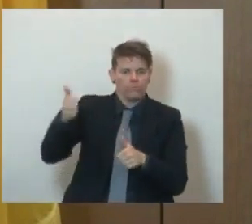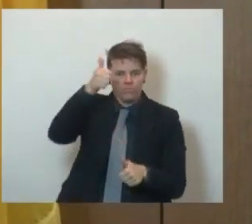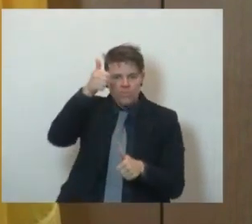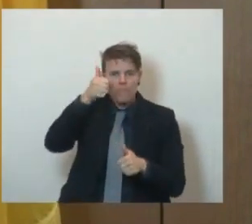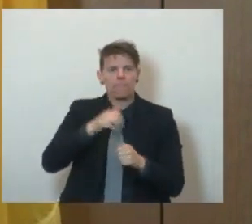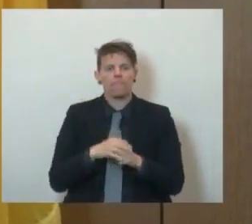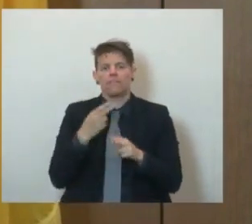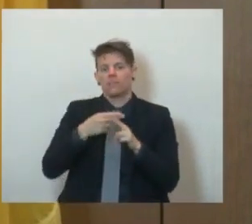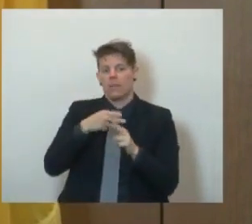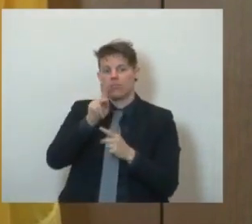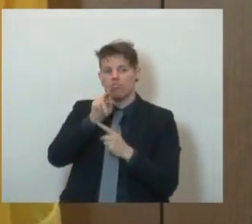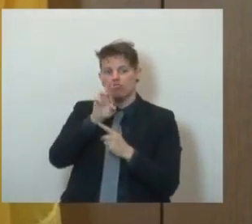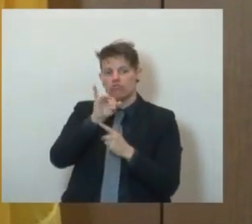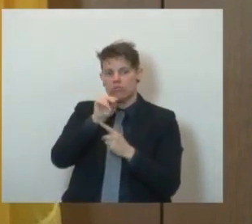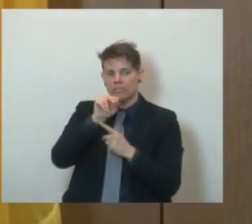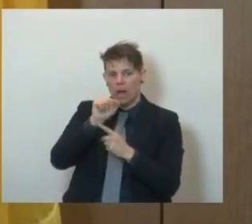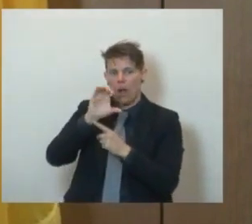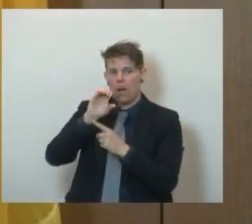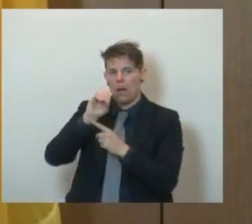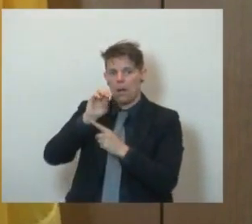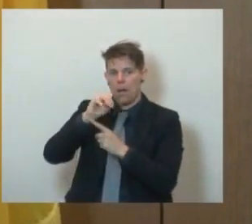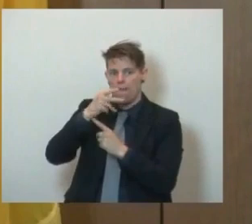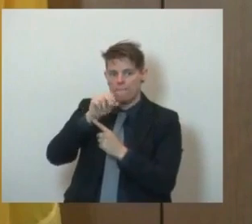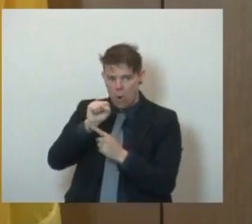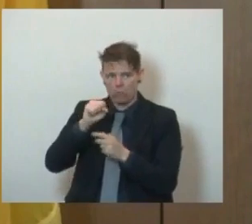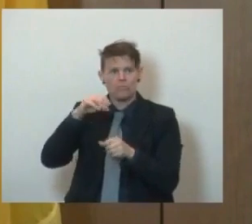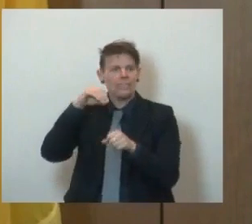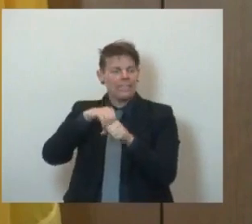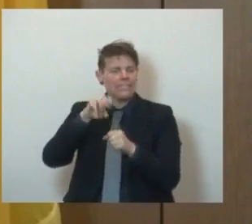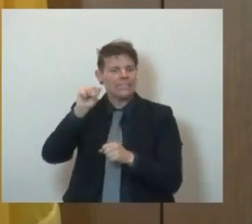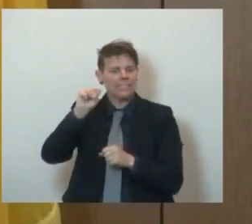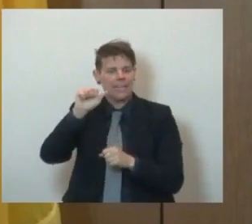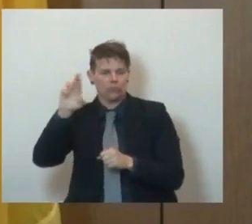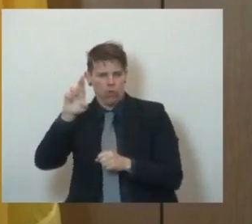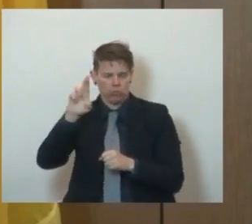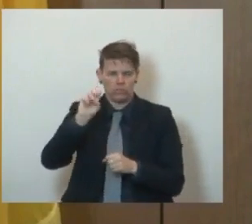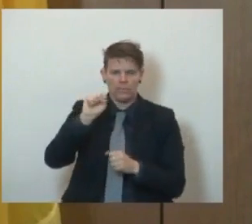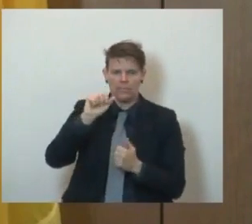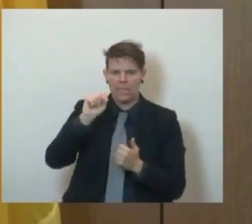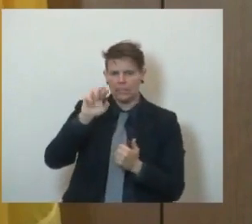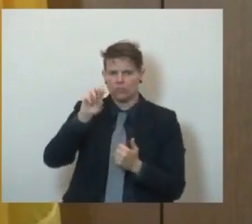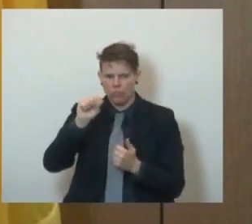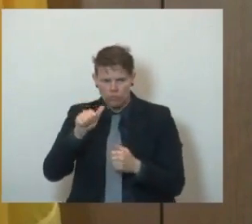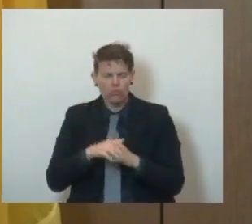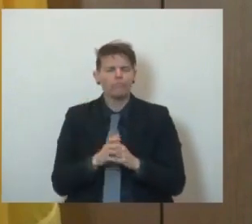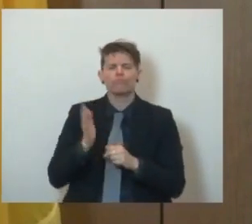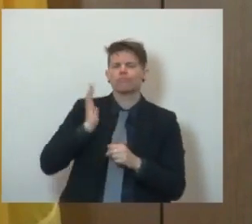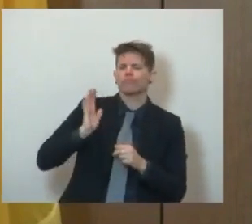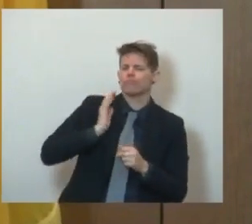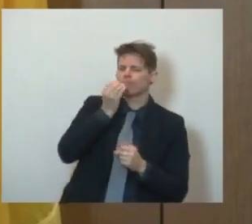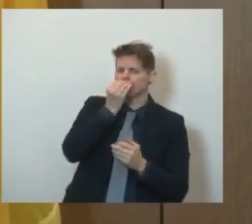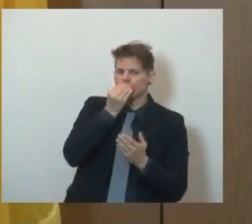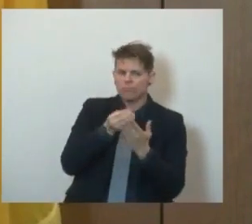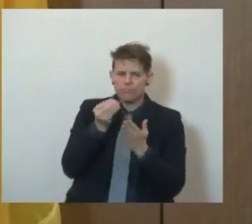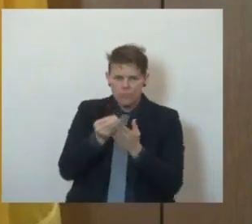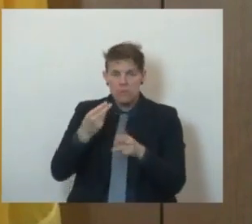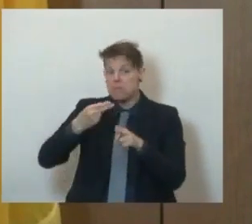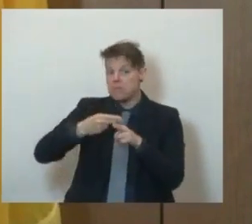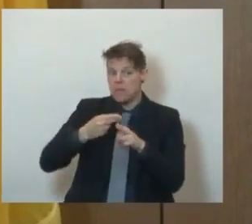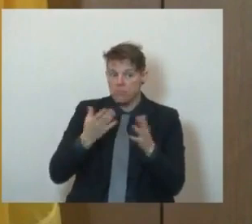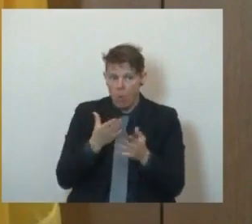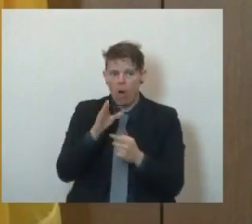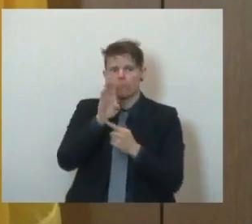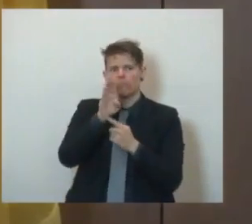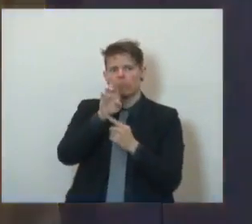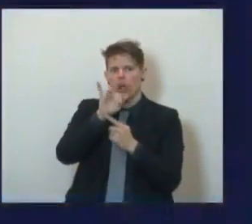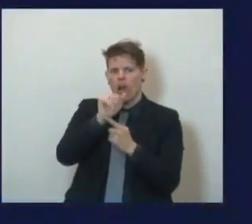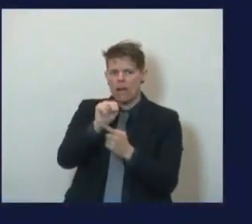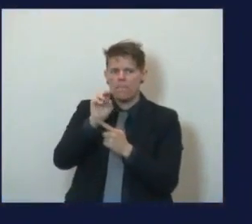WE ARE MEETING EVERY COUPLE OF DAYS SO KUDOS TO THE CHAIRS CHRISTINA COMPOST WHO’S THE HOSPITAL ADMINISTRATOR IN SANTA ROSA AND FORMER REPRESENTATIVE AND GROCERY STORE OWNER BRIAN